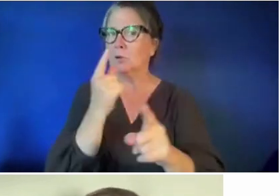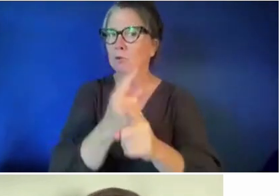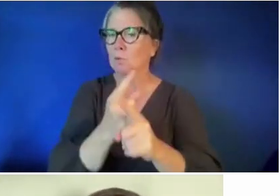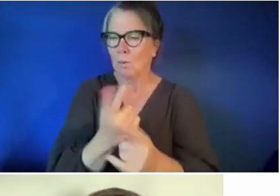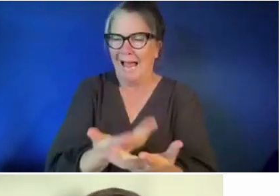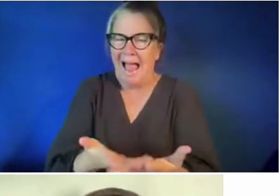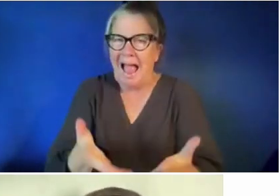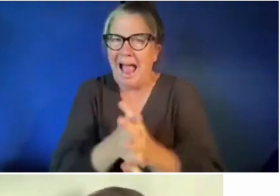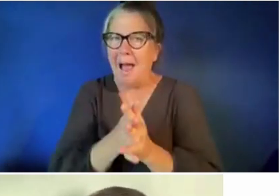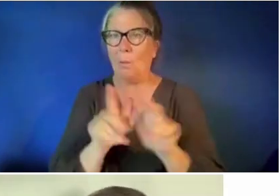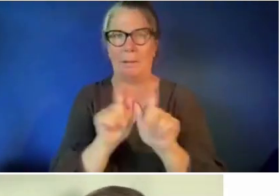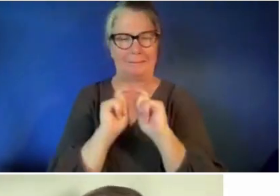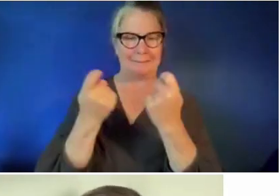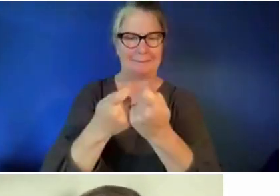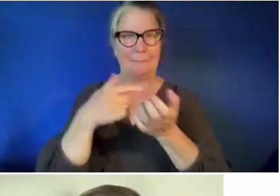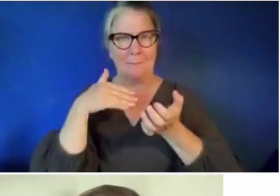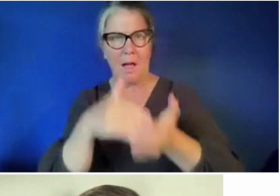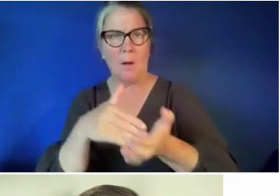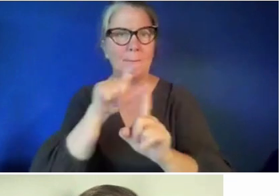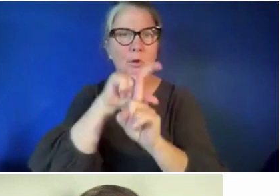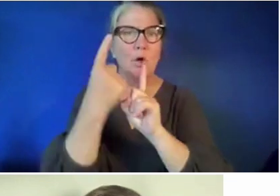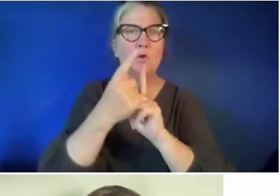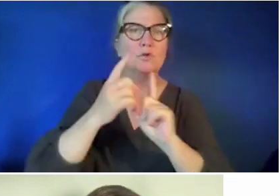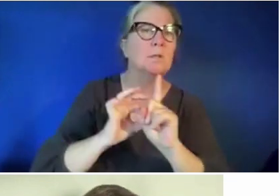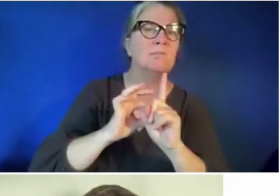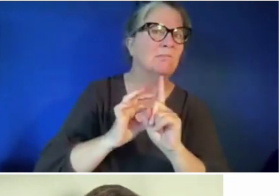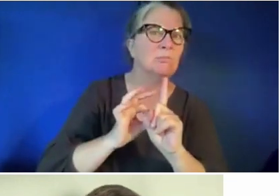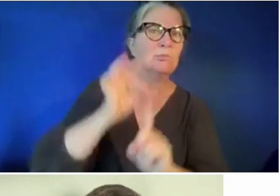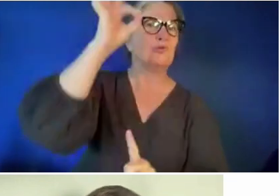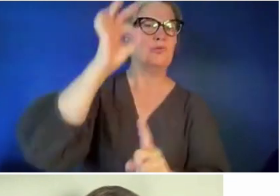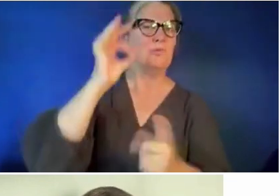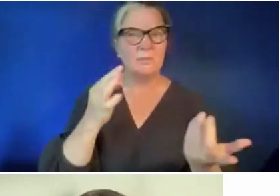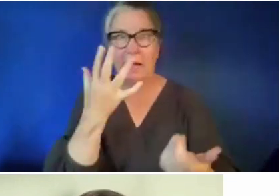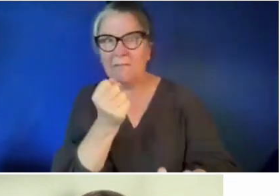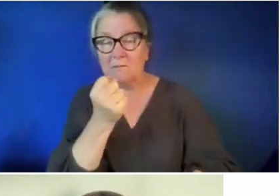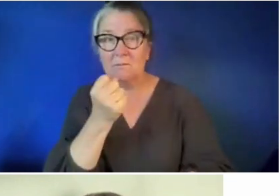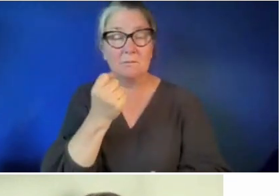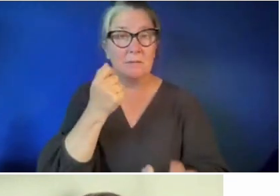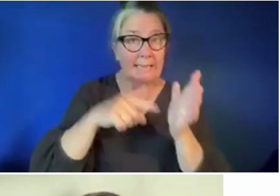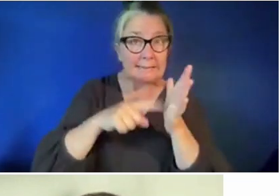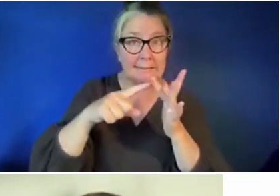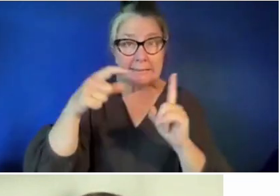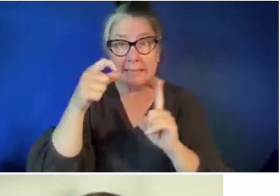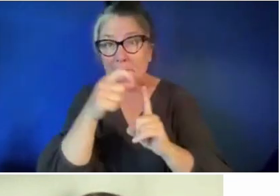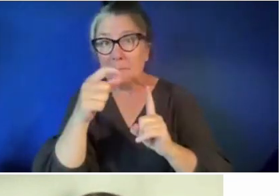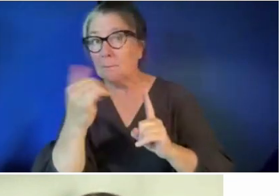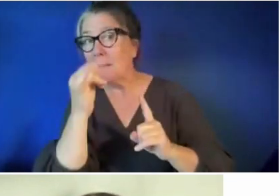I know you spoke about work-life balance in your keynote, but any tips or tricks that people can take away potentially?